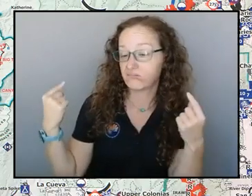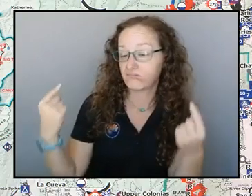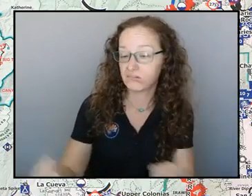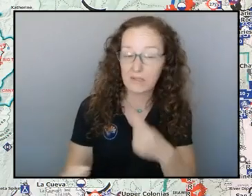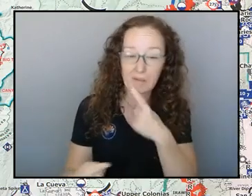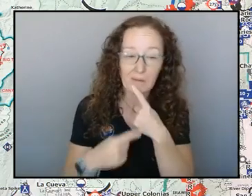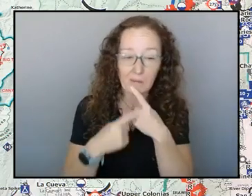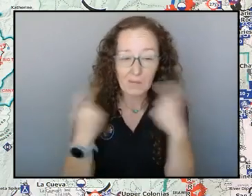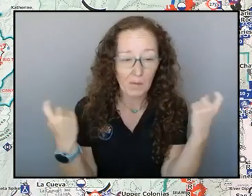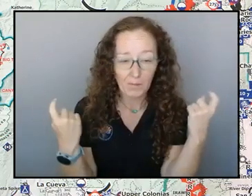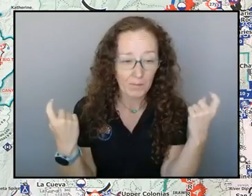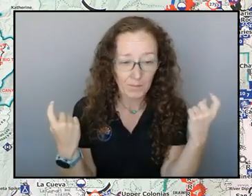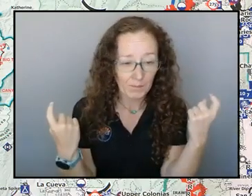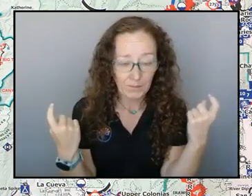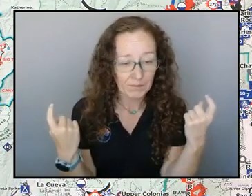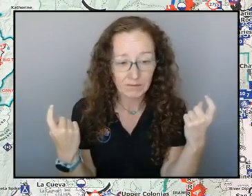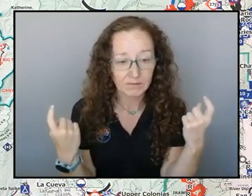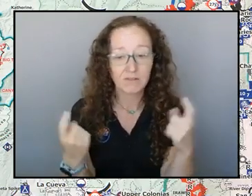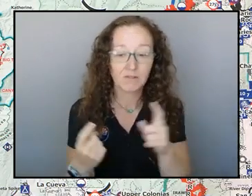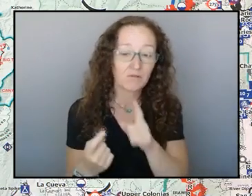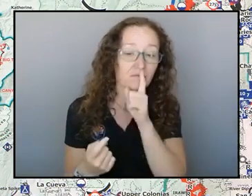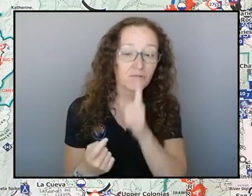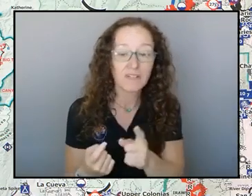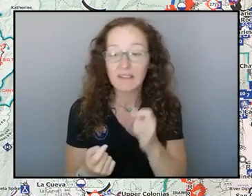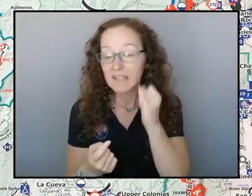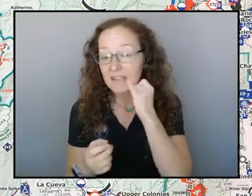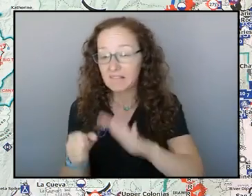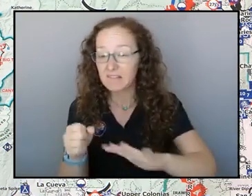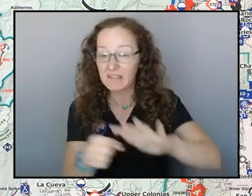1/2 inch of precipitation and probably several instances